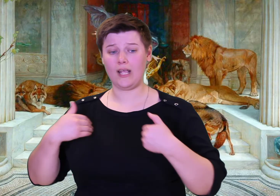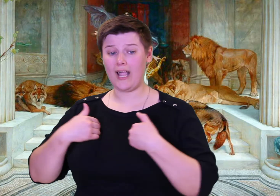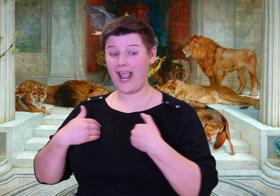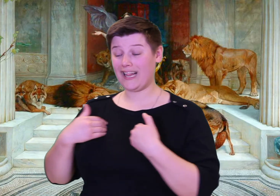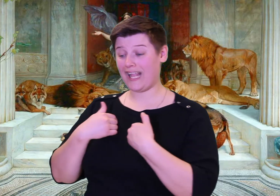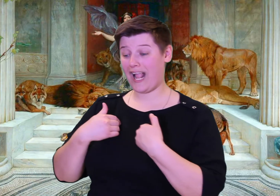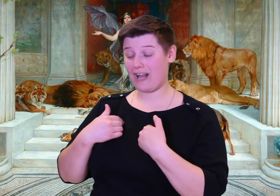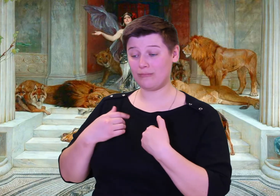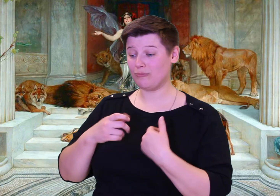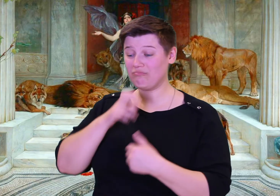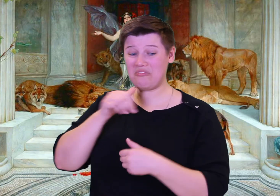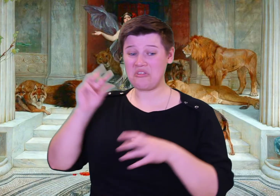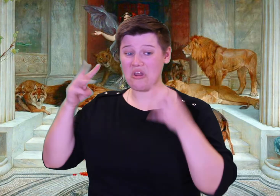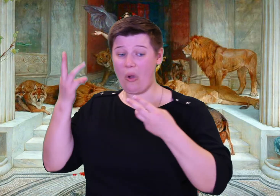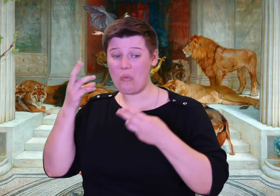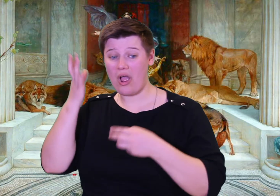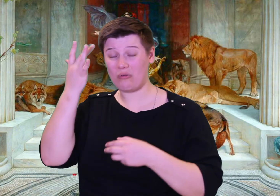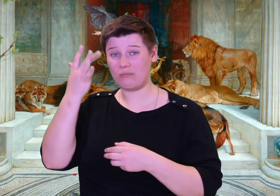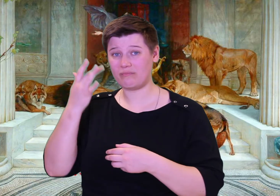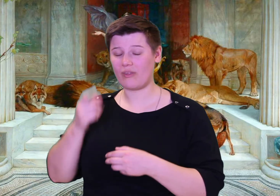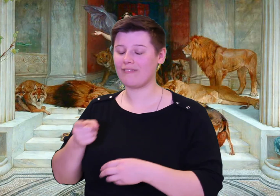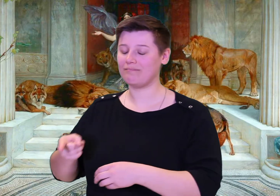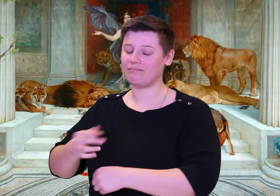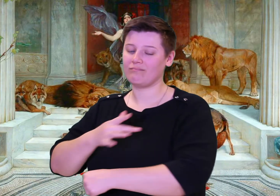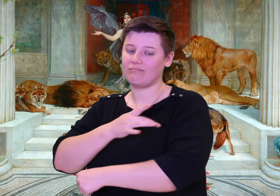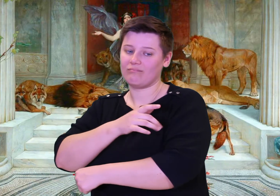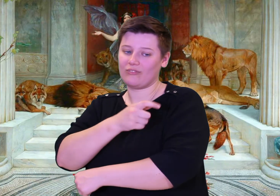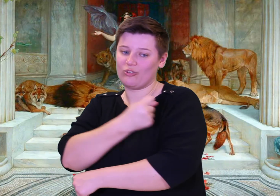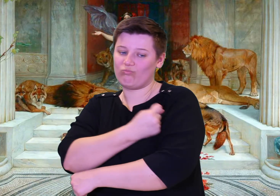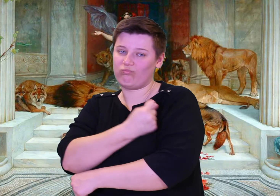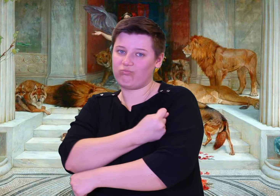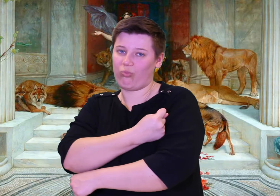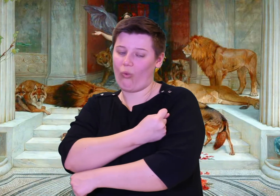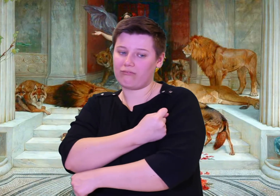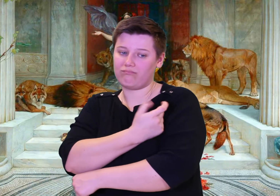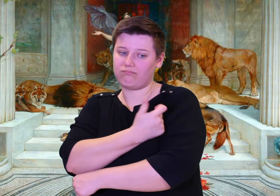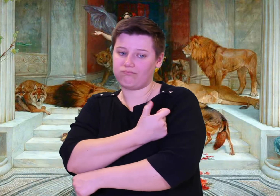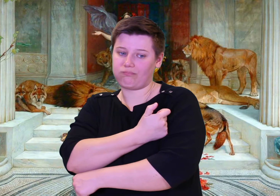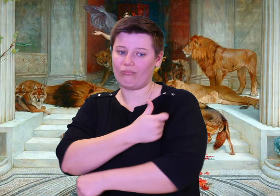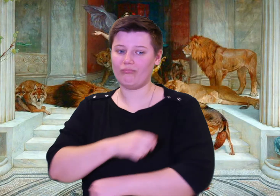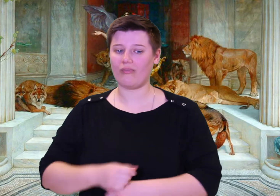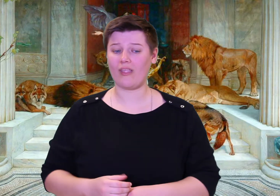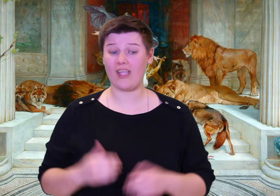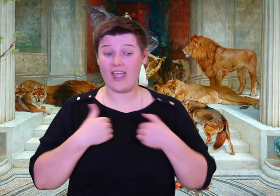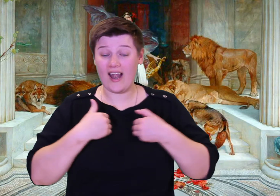They did not rush on them, but gathered round them in a friendly manner, their